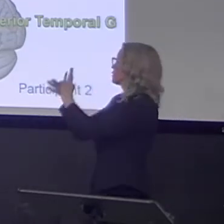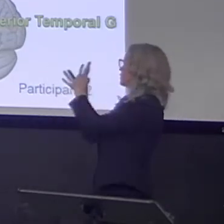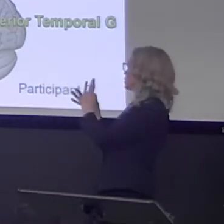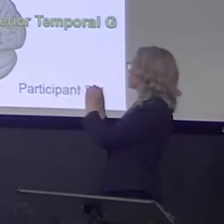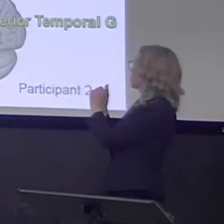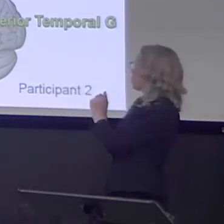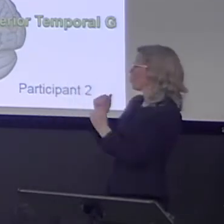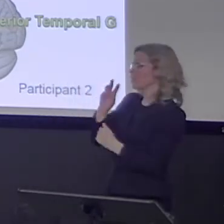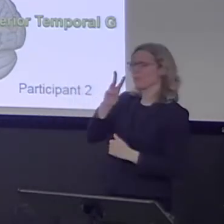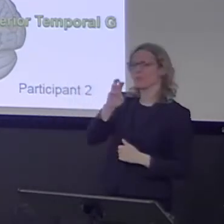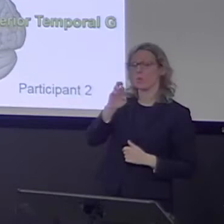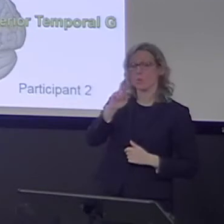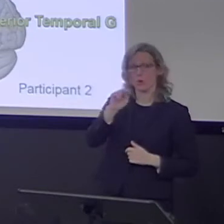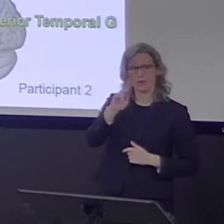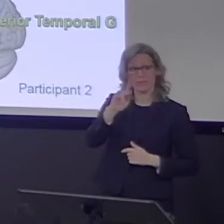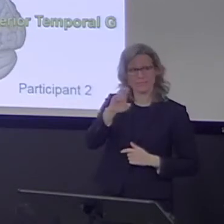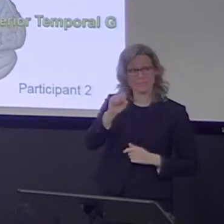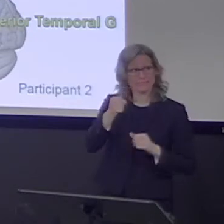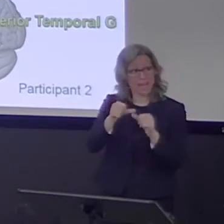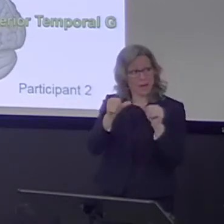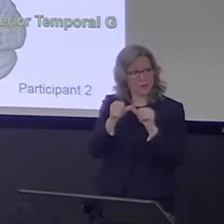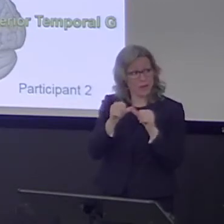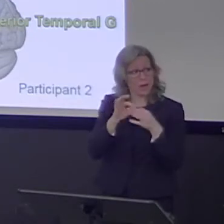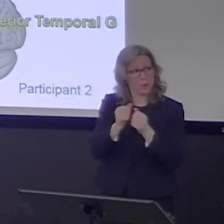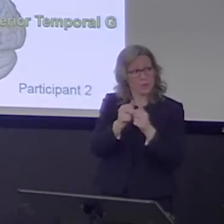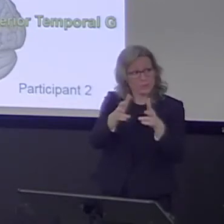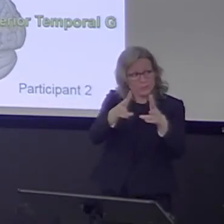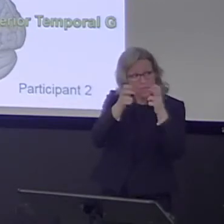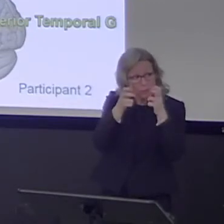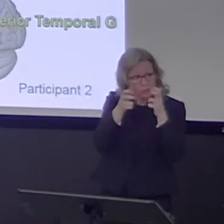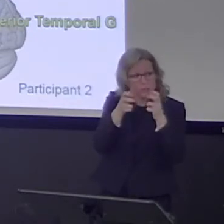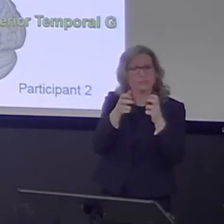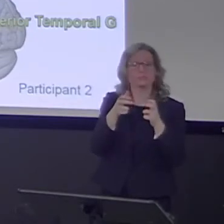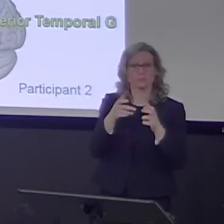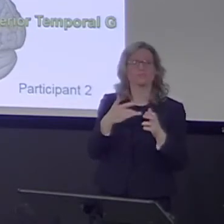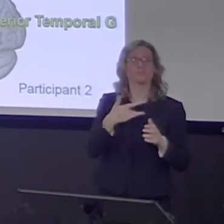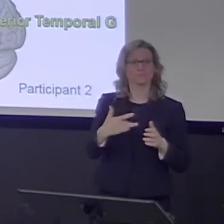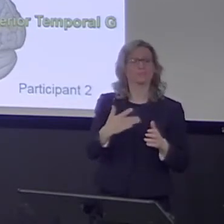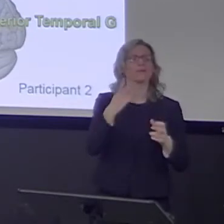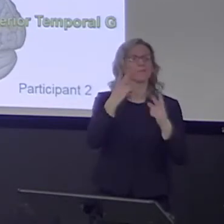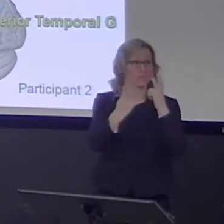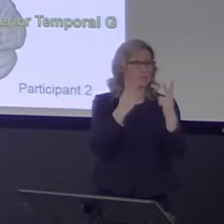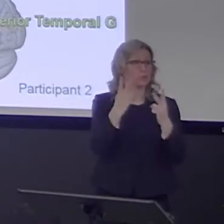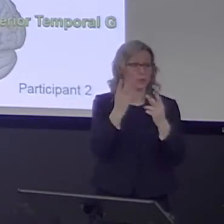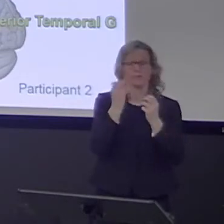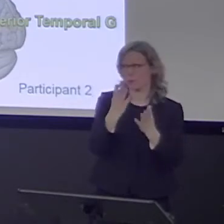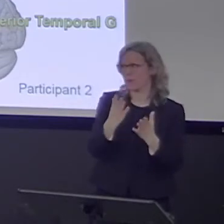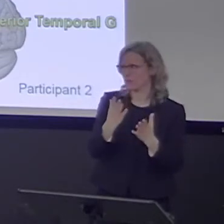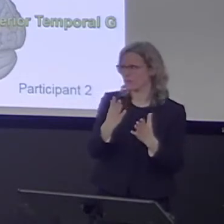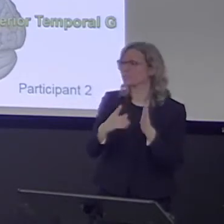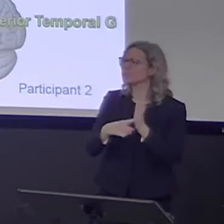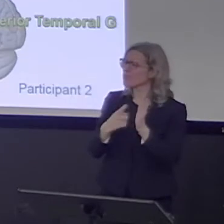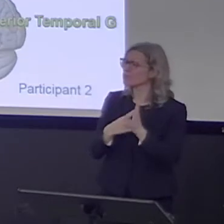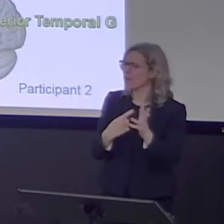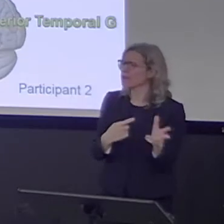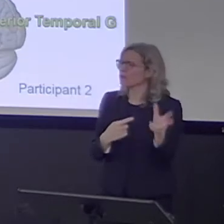It has to do with reception, oftentimes of visual information, sometimes even auditory information,